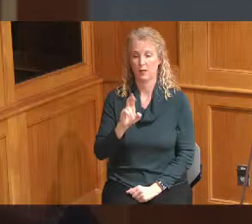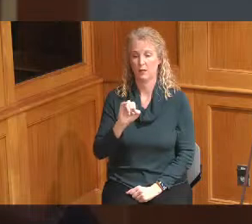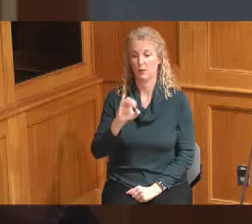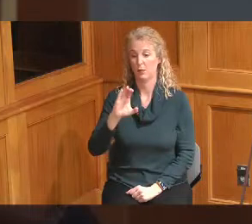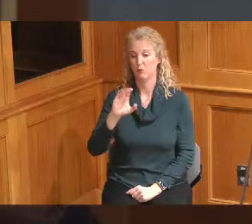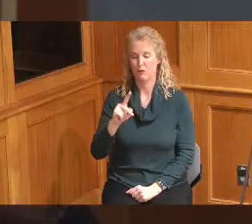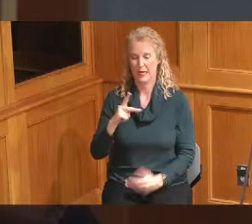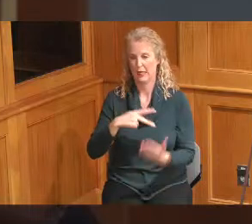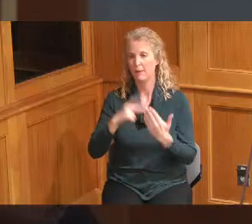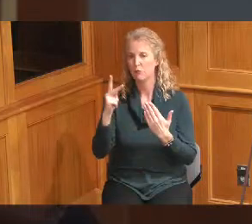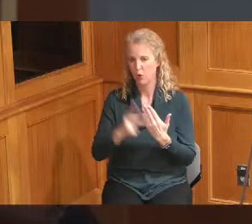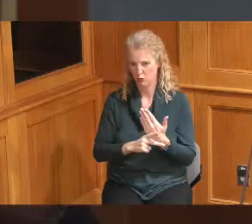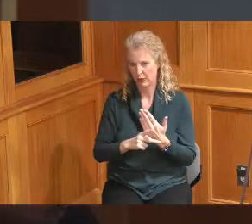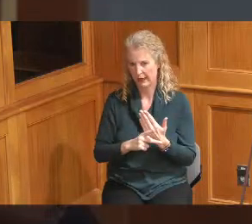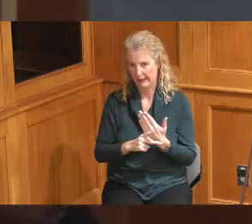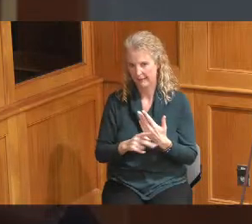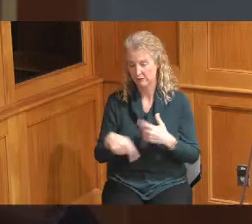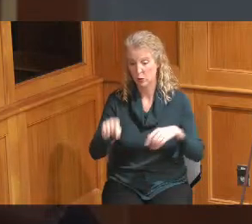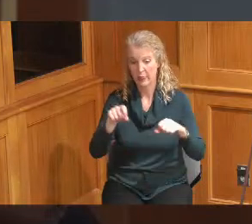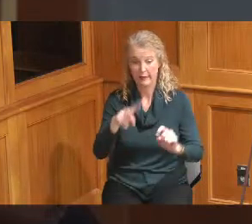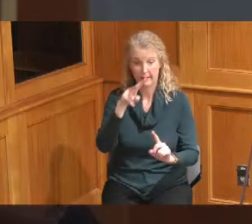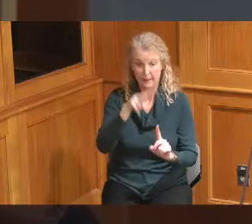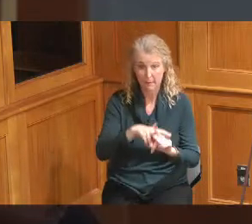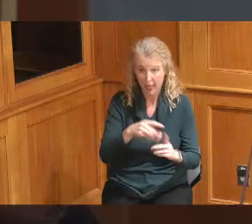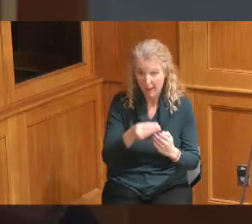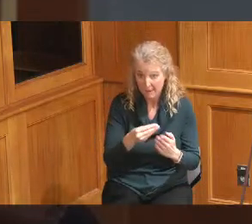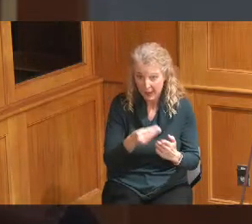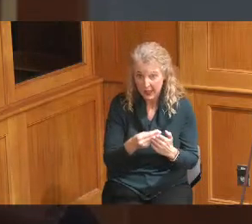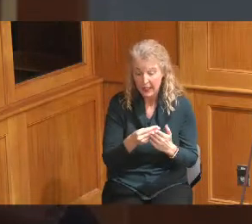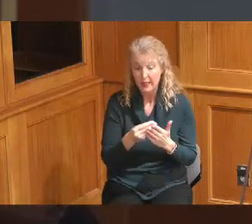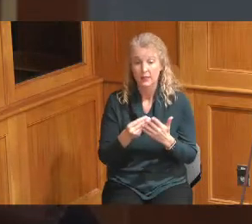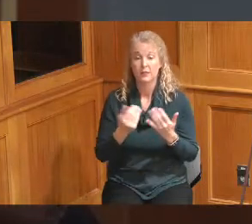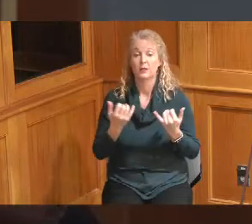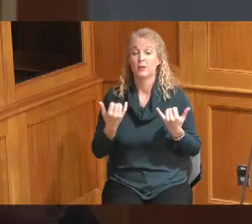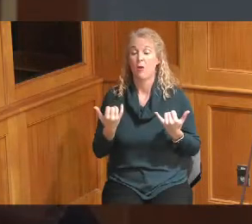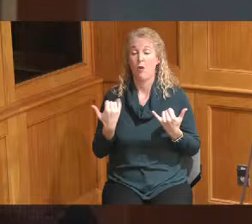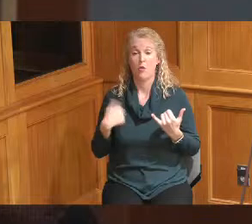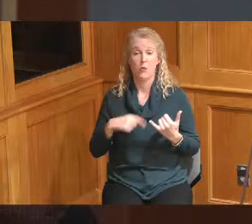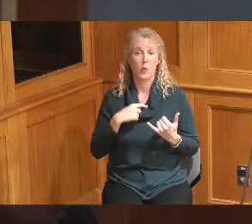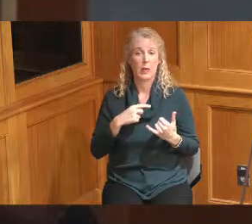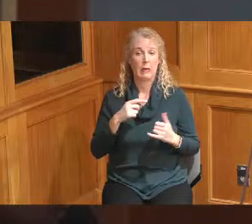in communities so they can apply for those funds so we identify what their needs are we identify